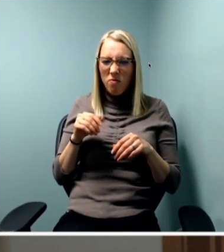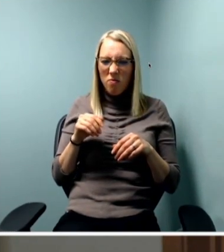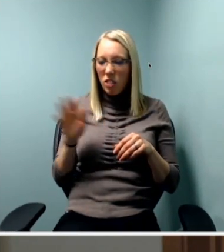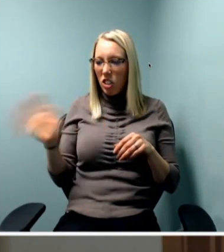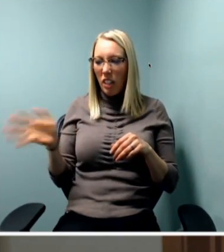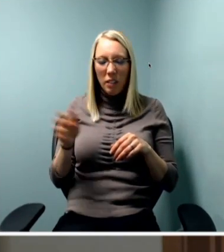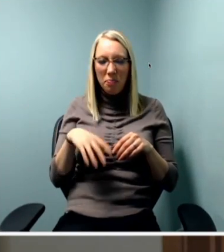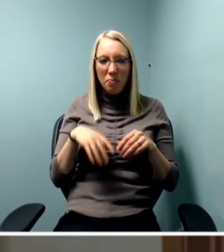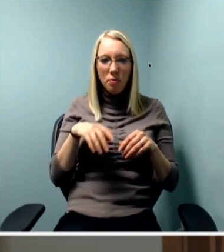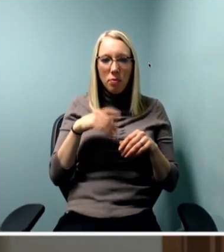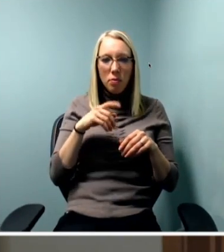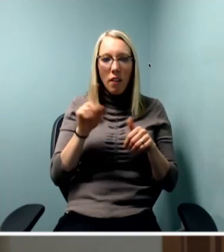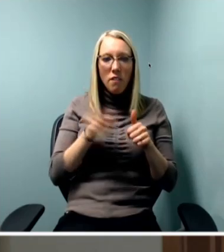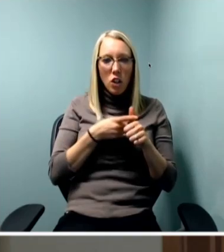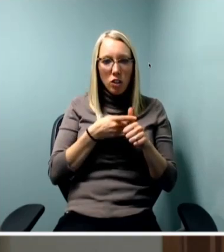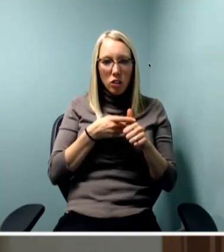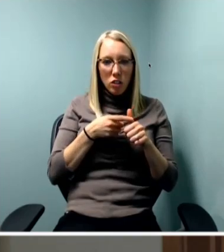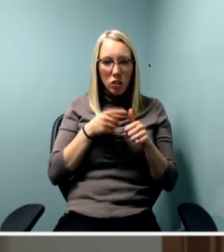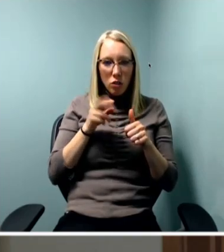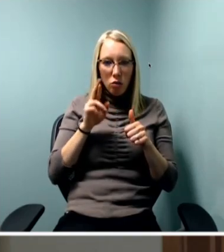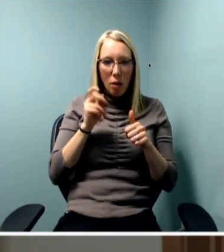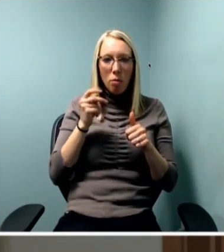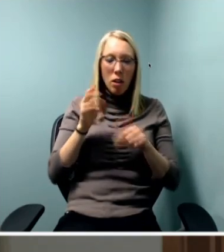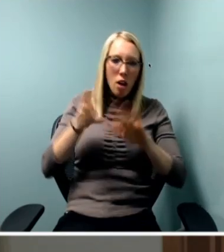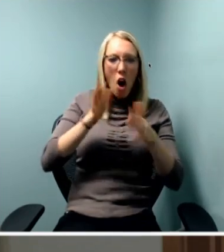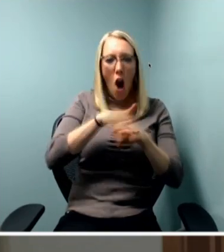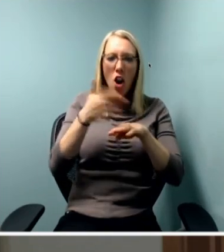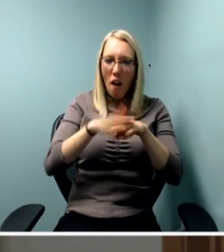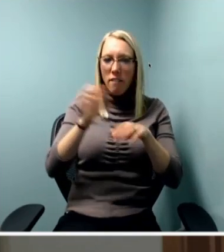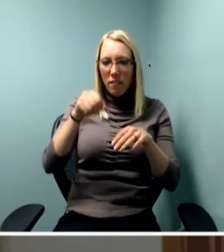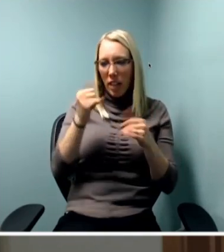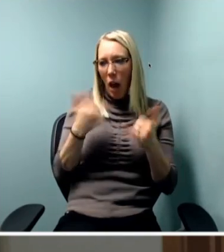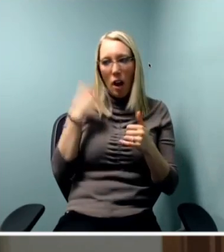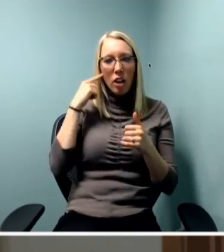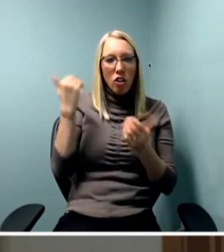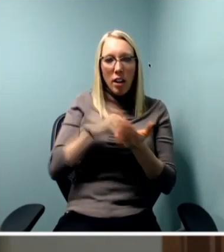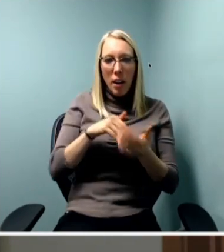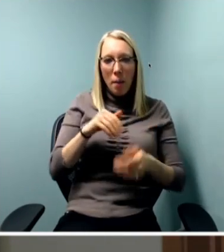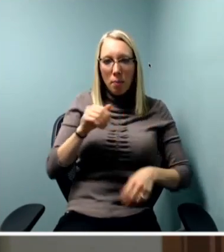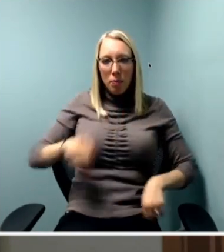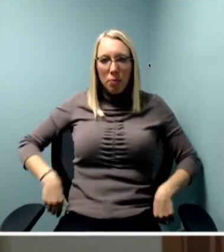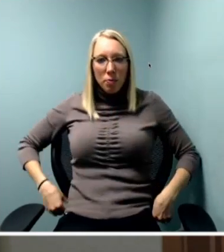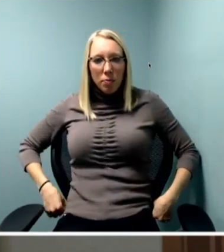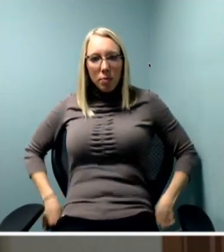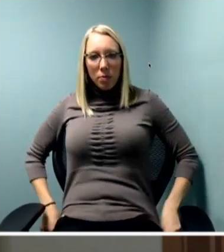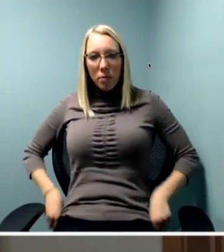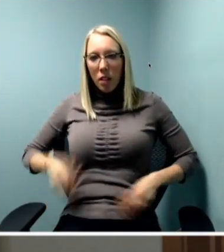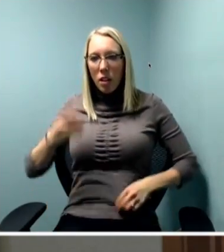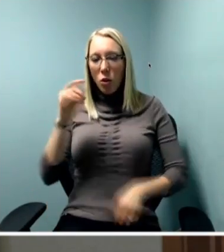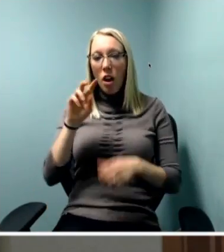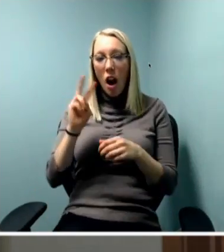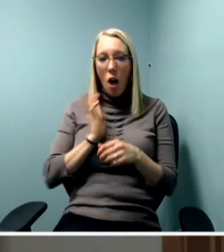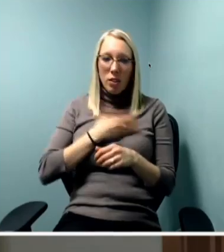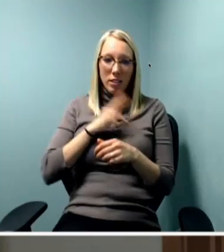we actually premiered here in Boston, which was our second home for about a decade when Dance Umbrella was here.